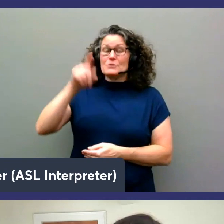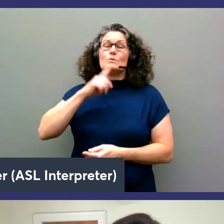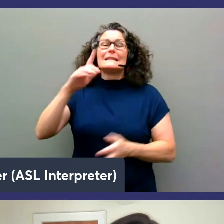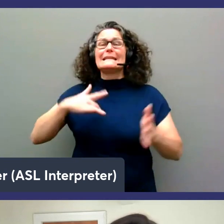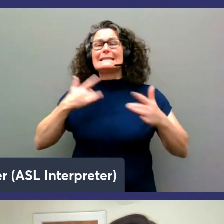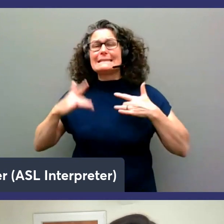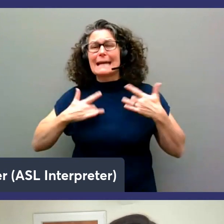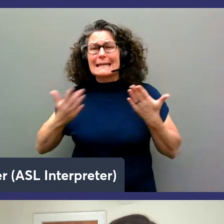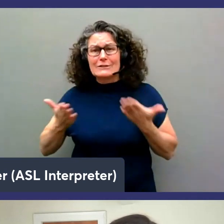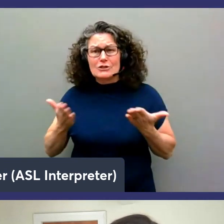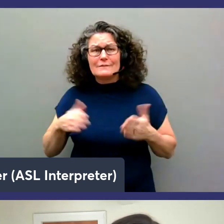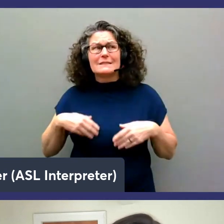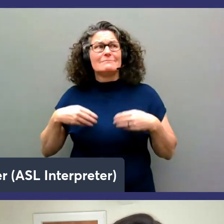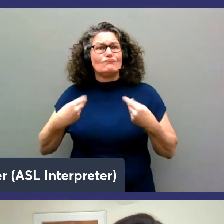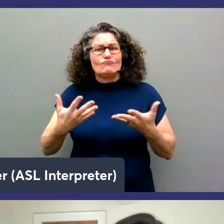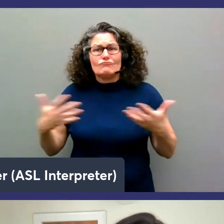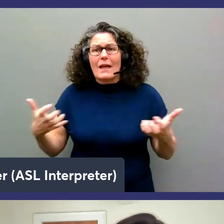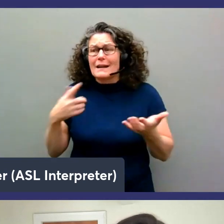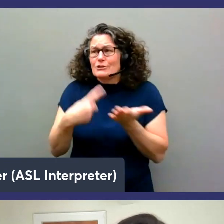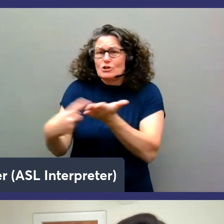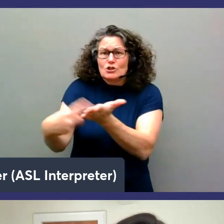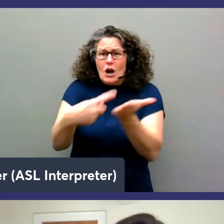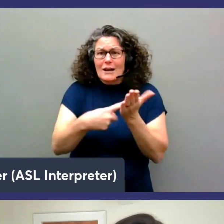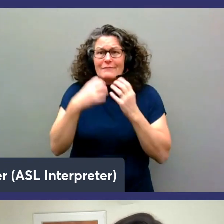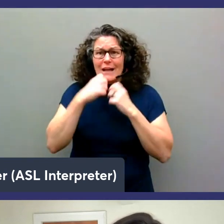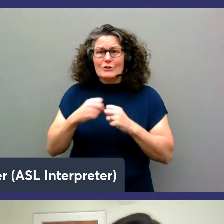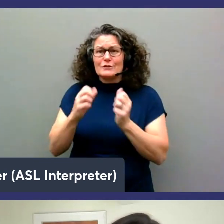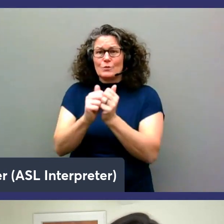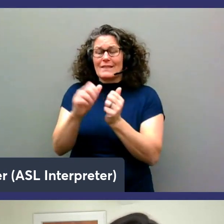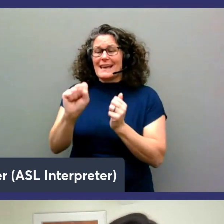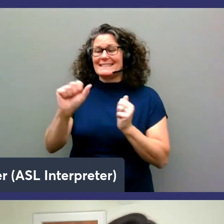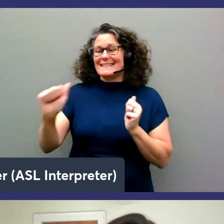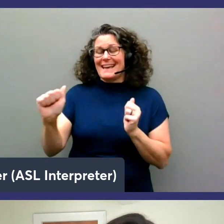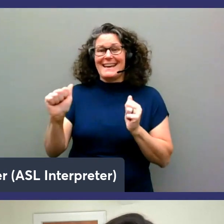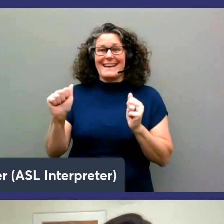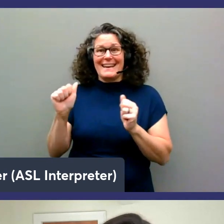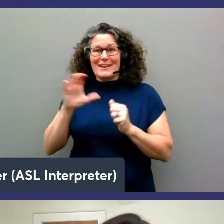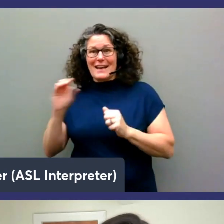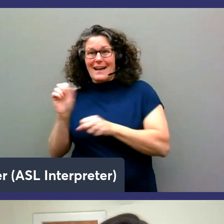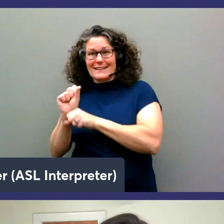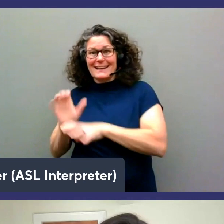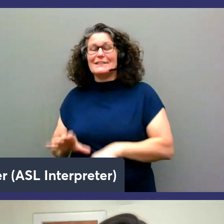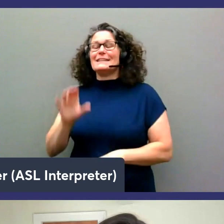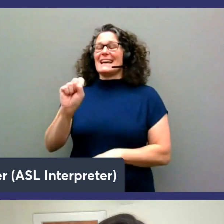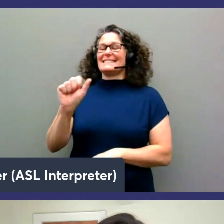It generates a lotta talk value among my SA colleagues. Excuse me, solution architect colleagues.